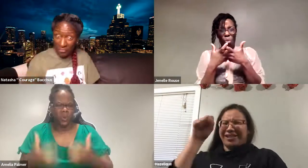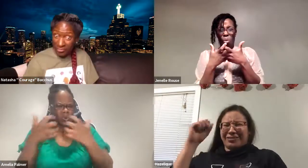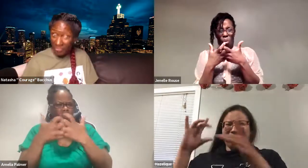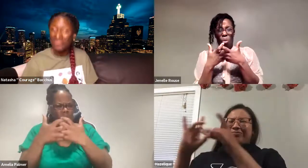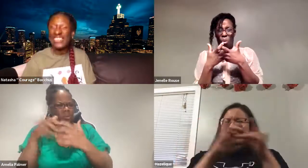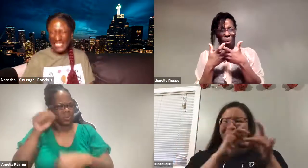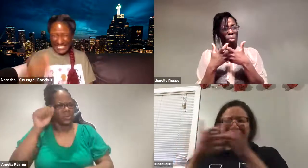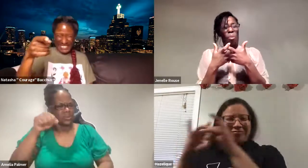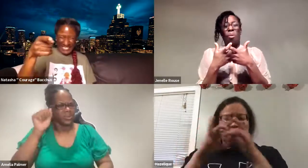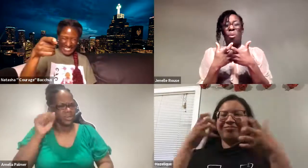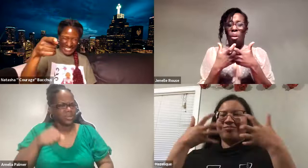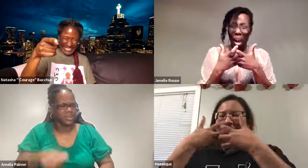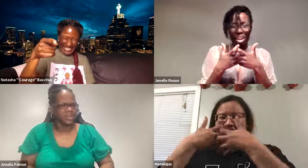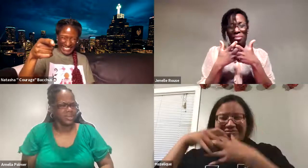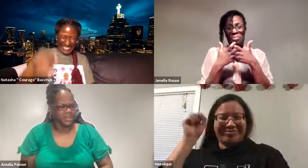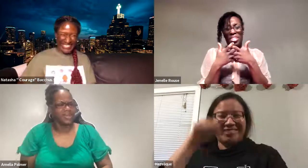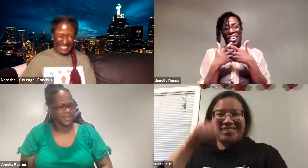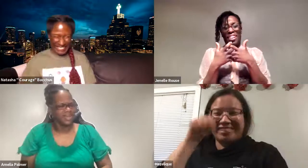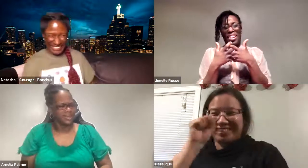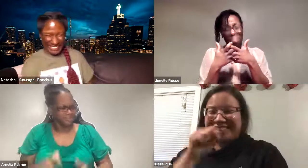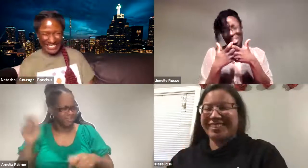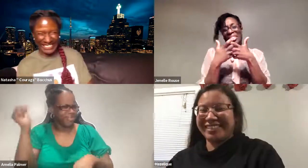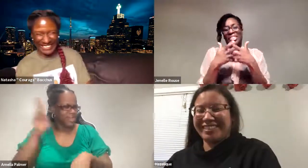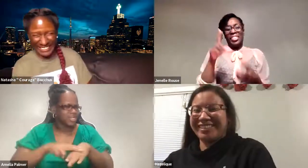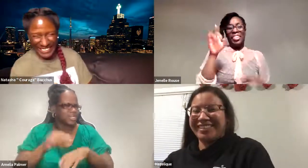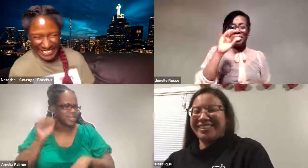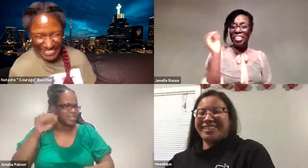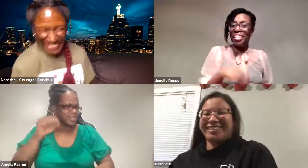mixing that with language and ... - of course it's highly connected, of course it is